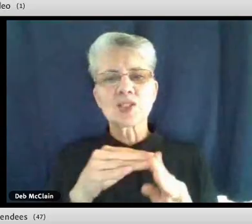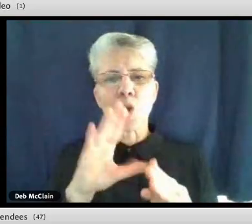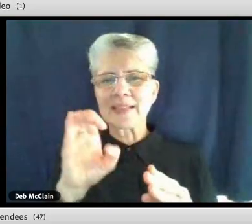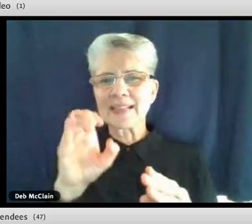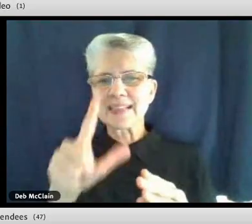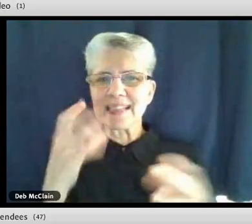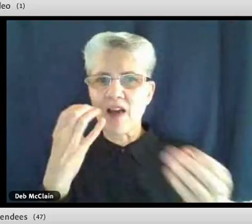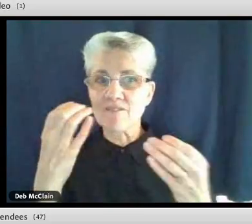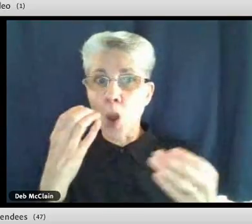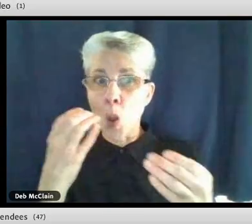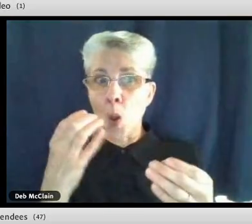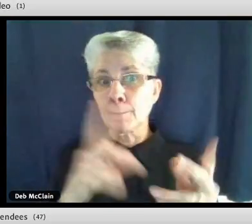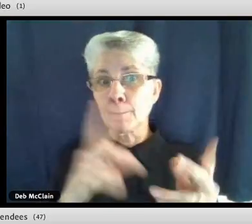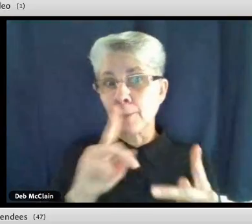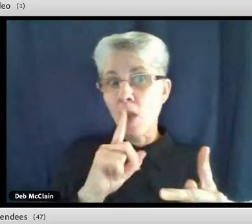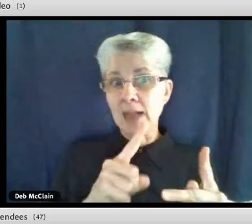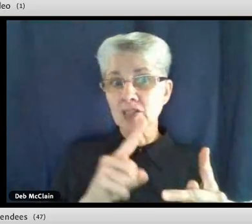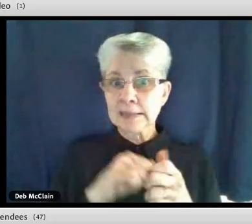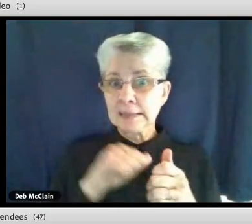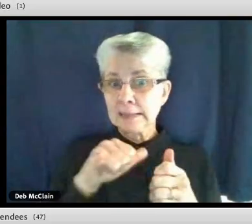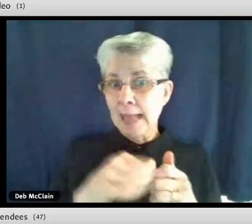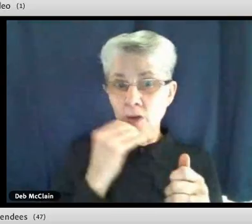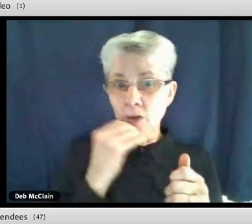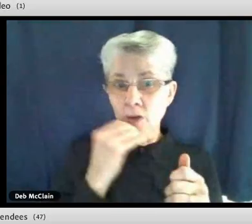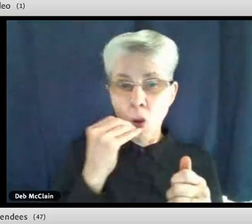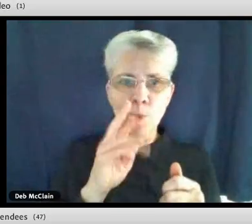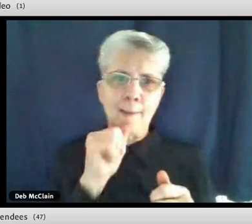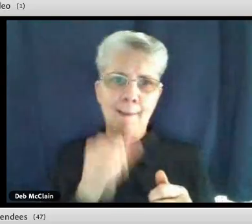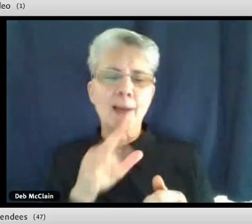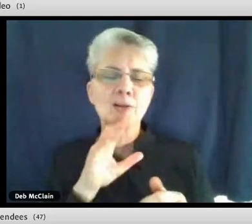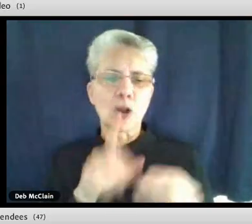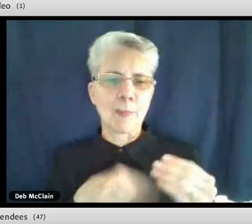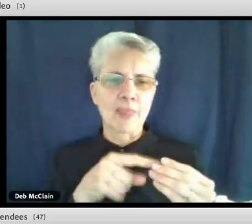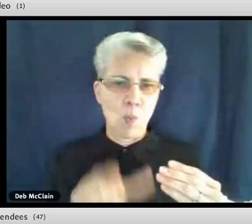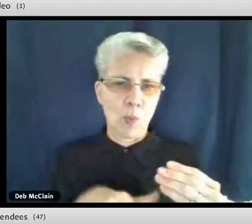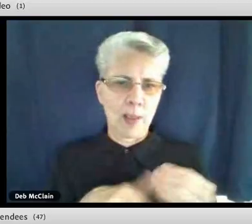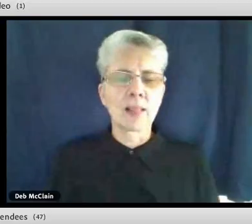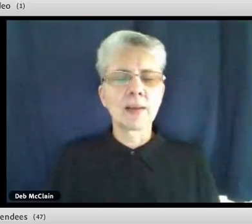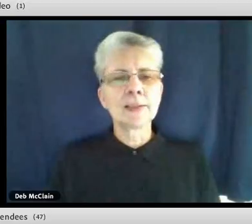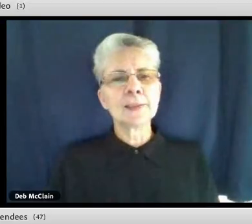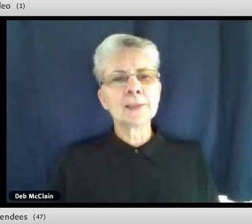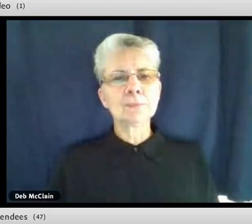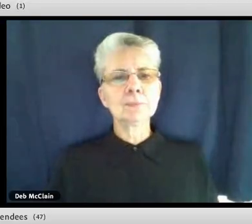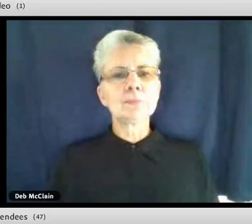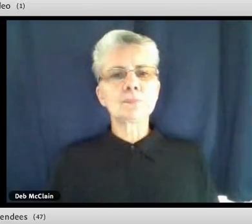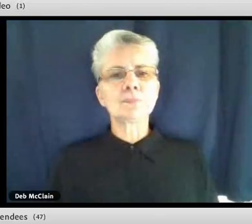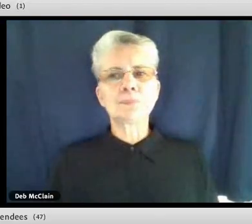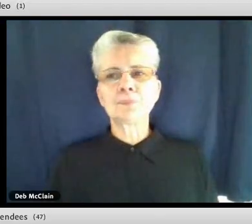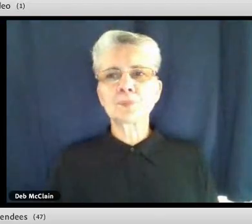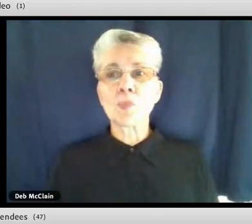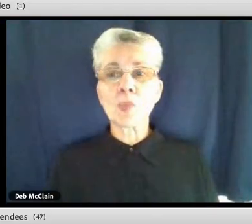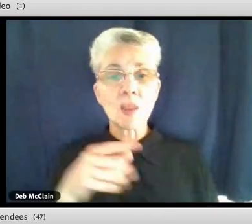if people are actually staying home or not. We'll talk a little bit about that. This is the projections.